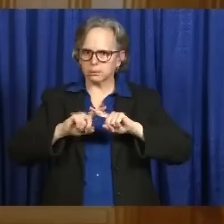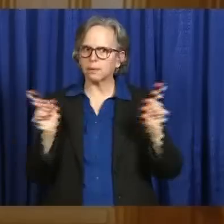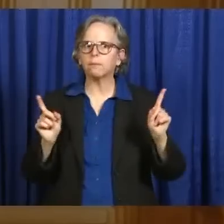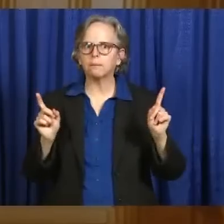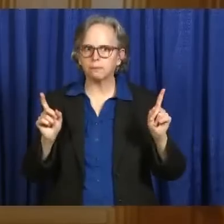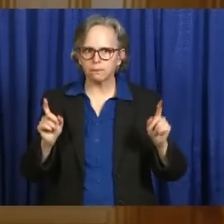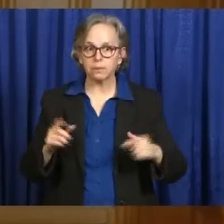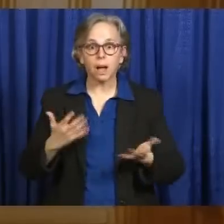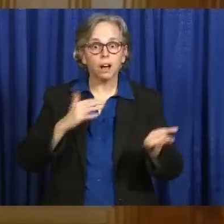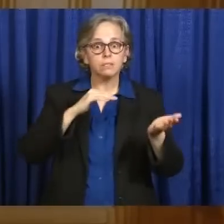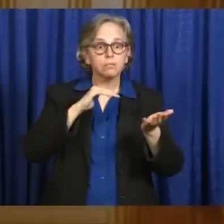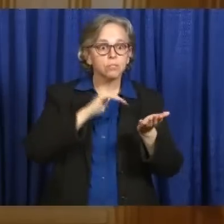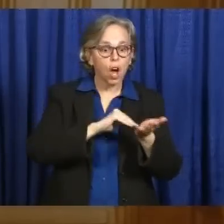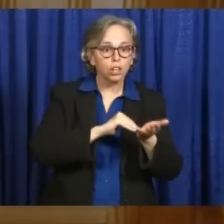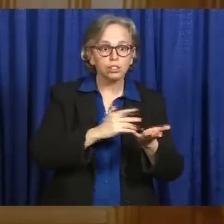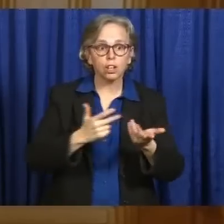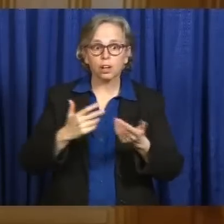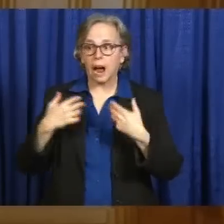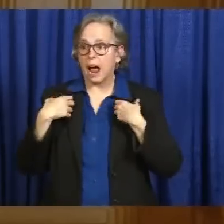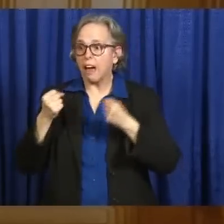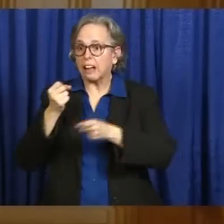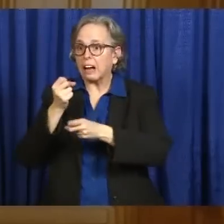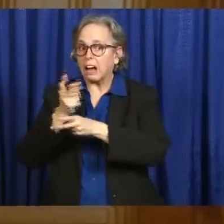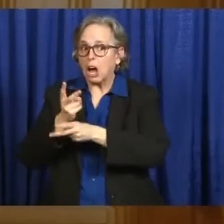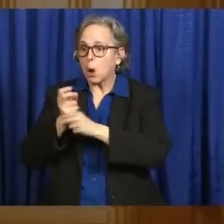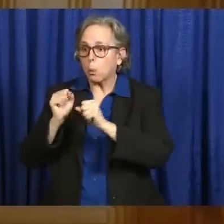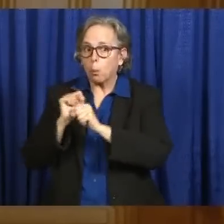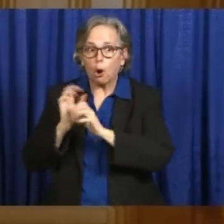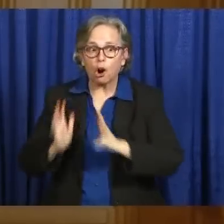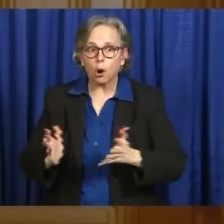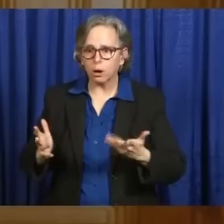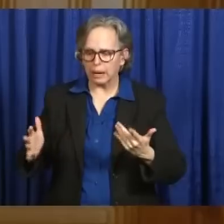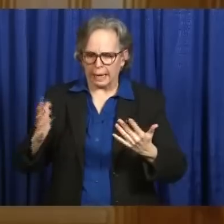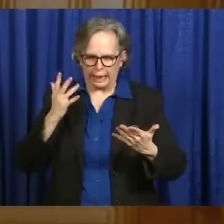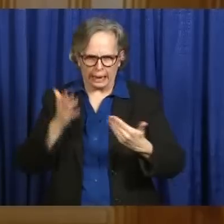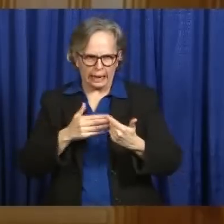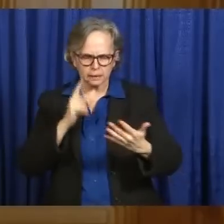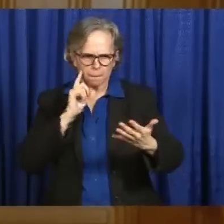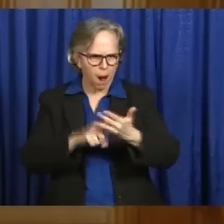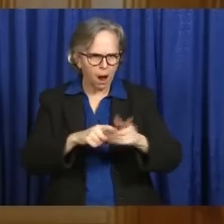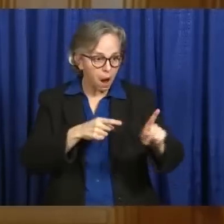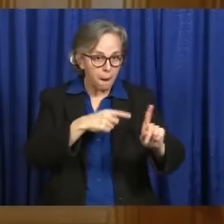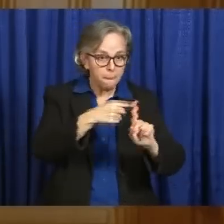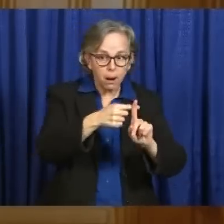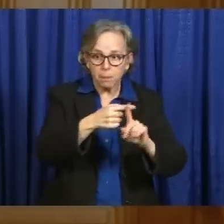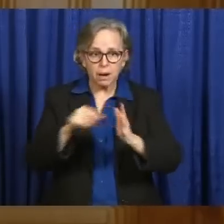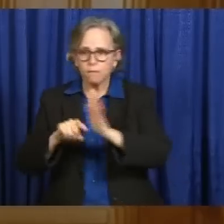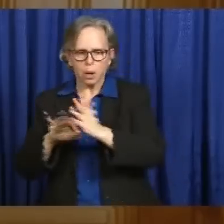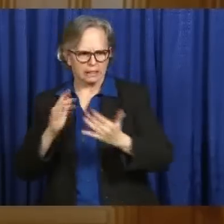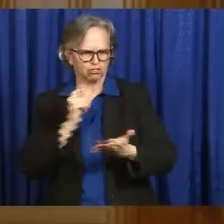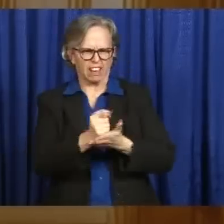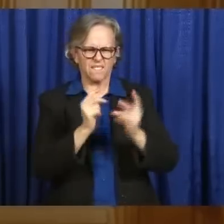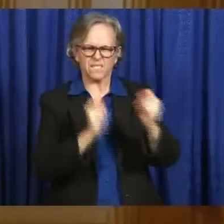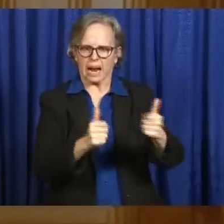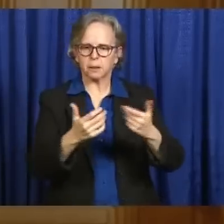VERY HARD WORK AND WE KNOW WITH THIS MORE RAPID DIAGNOSTIC PROCESS THAT IT MAKES A HUGE DIFFERENCE. HEALTHCARE